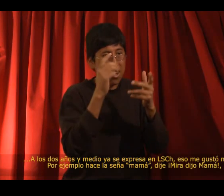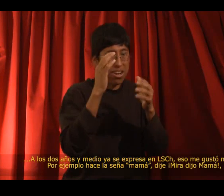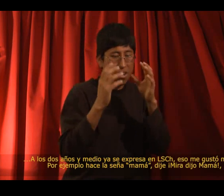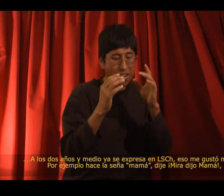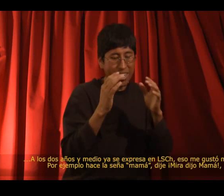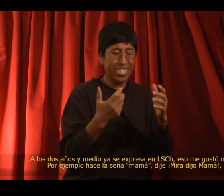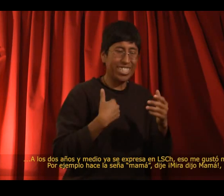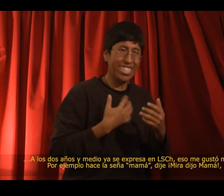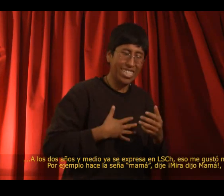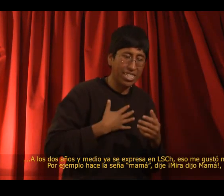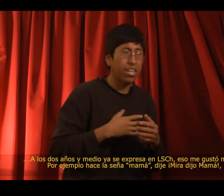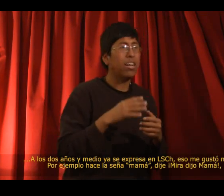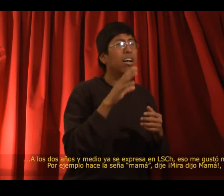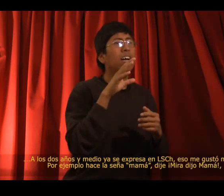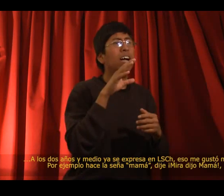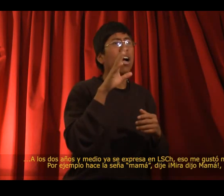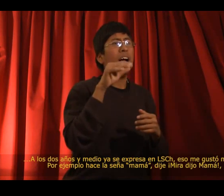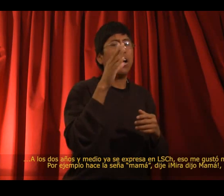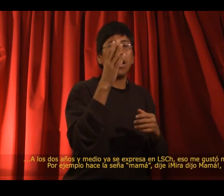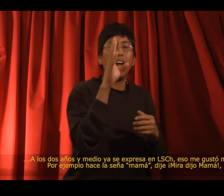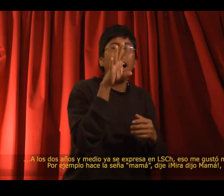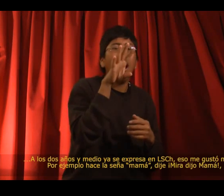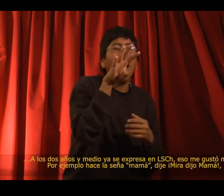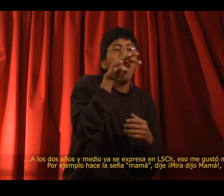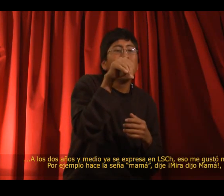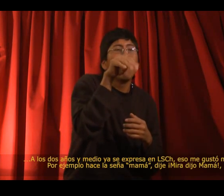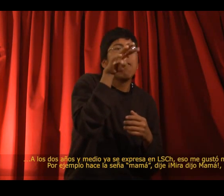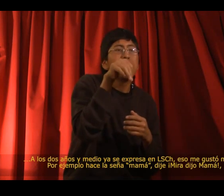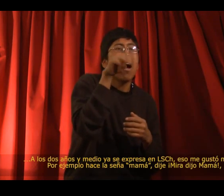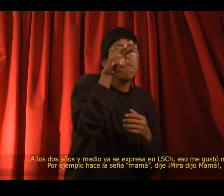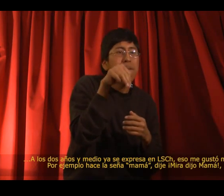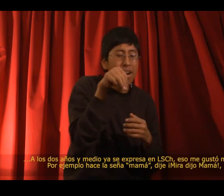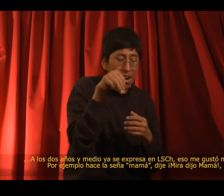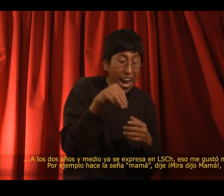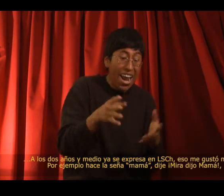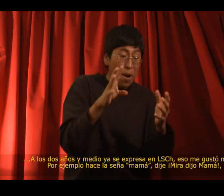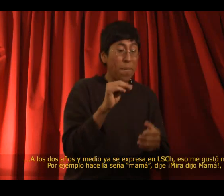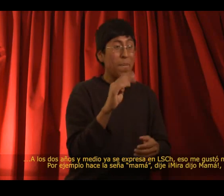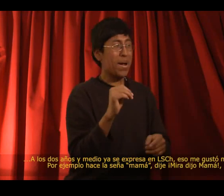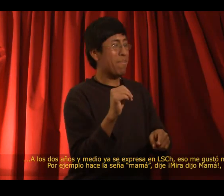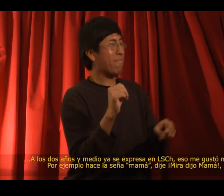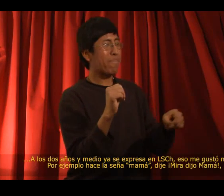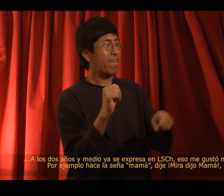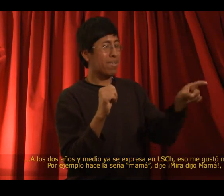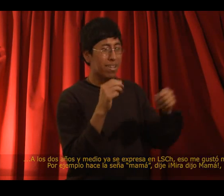For example, when she signed “mama,” I said, “Look, she said mama!” and we were happy.